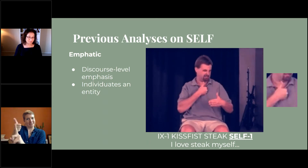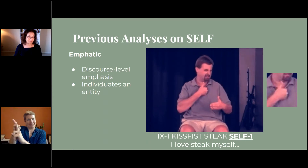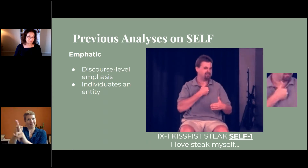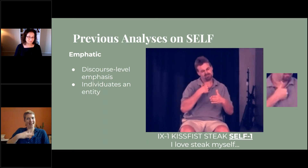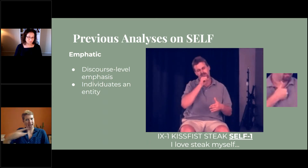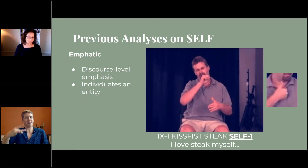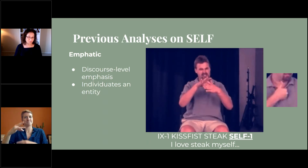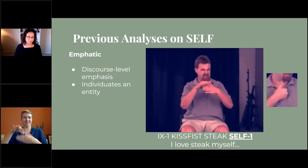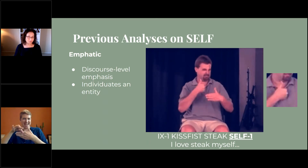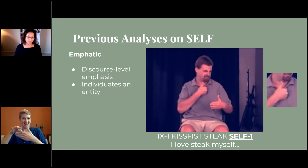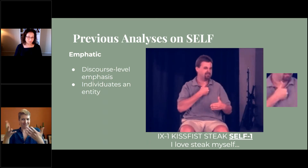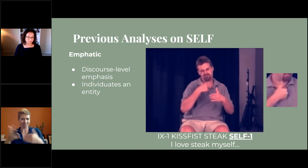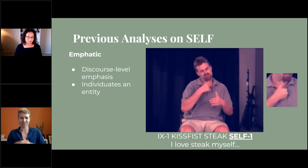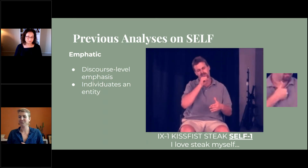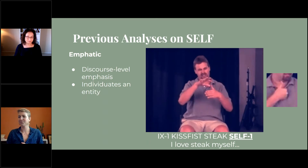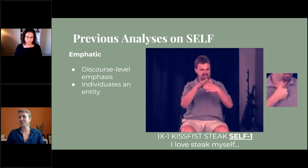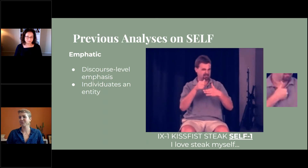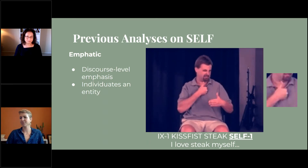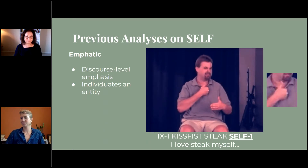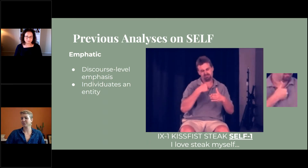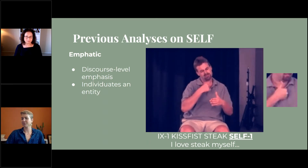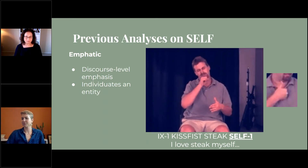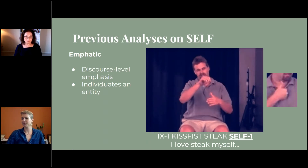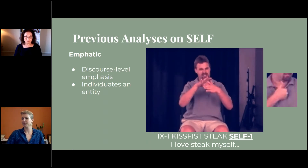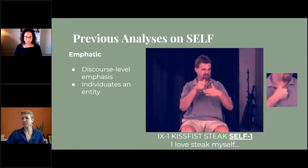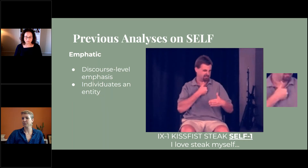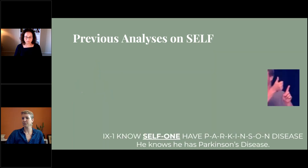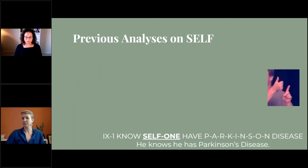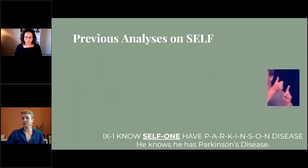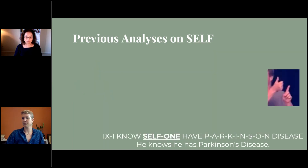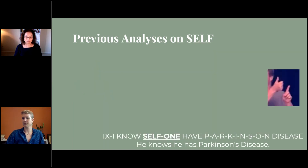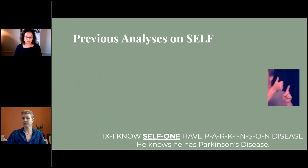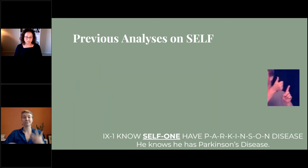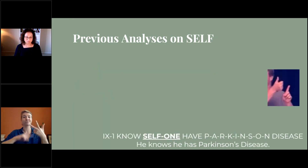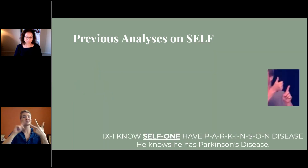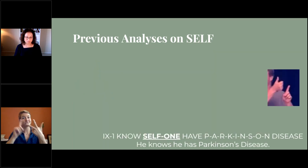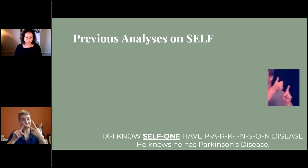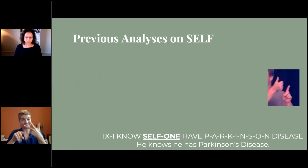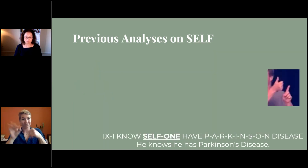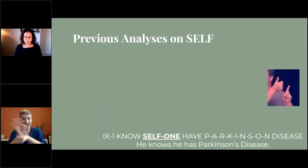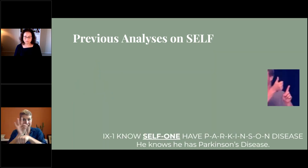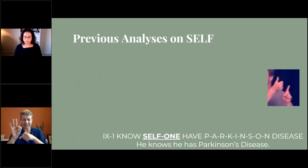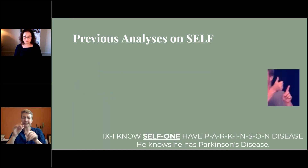So, emphasizing that he is the person that really loves steak.